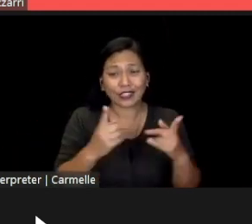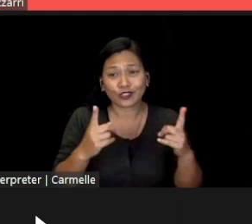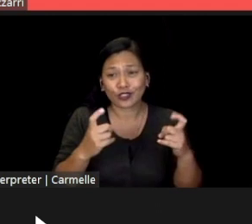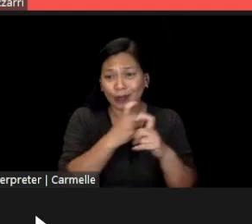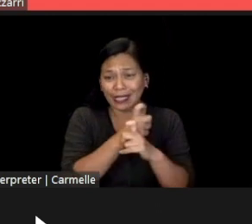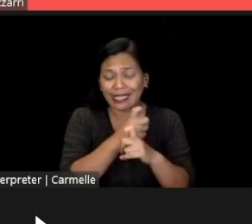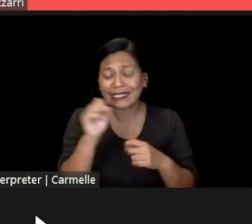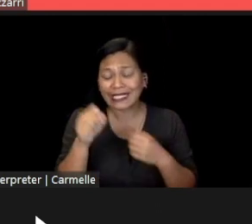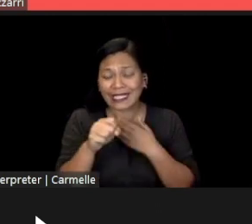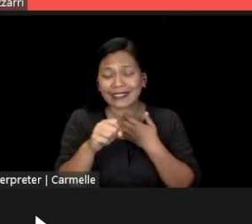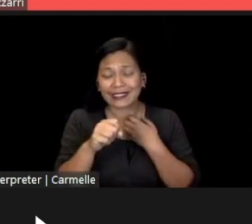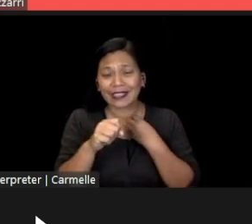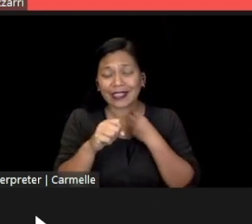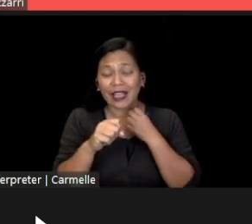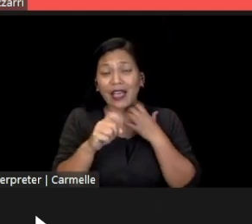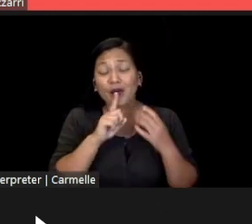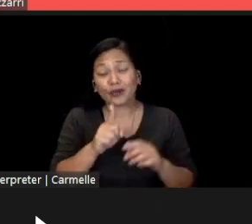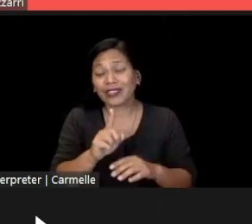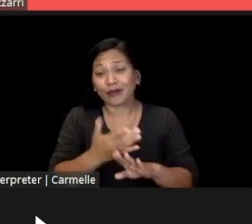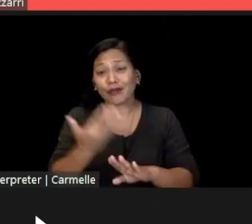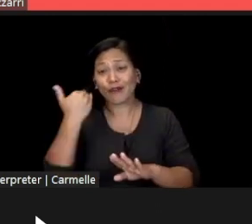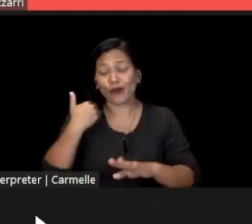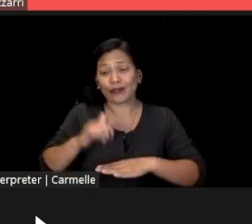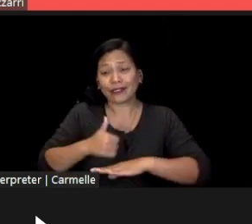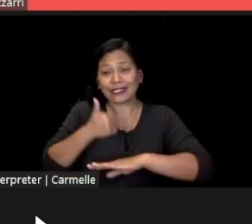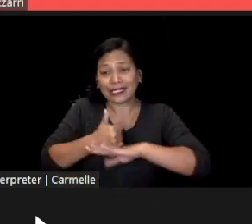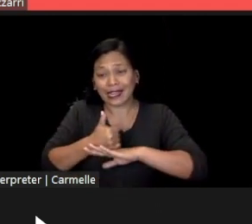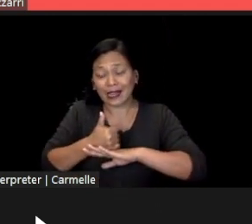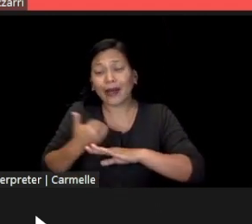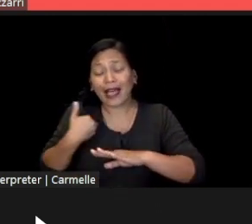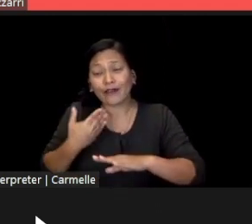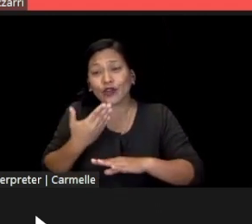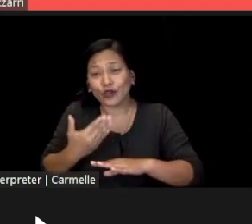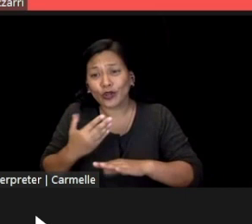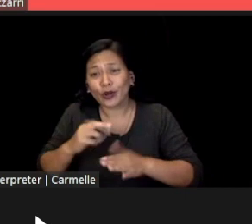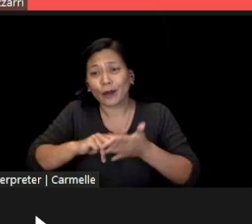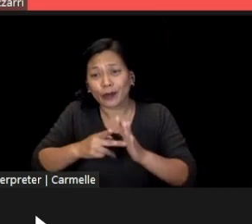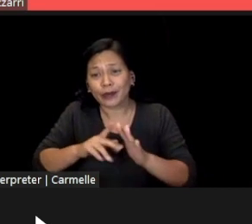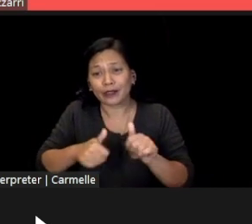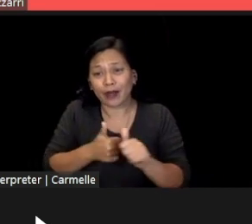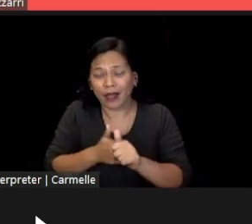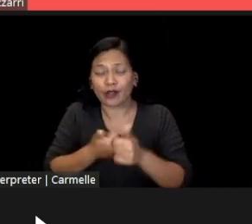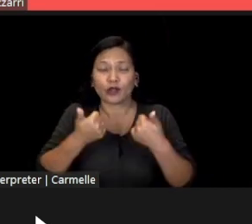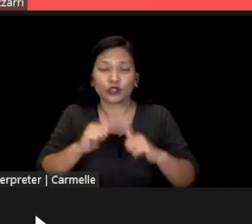This was done, you know, with good intentions to try and reach as many different stakeholders as possible.